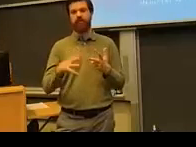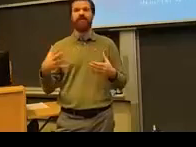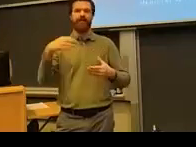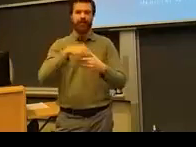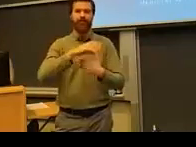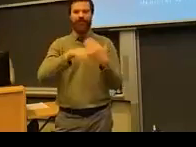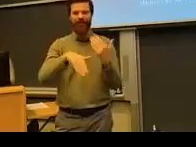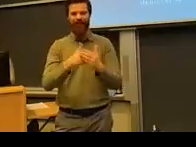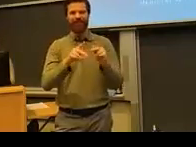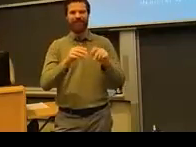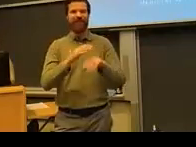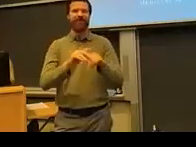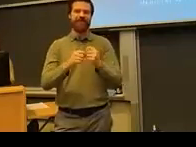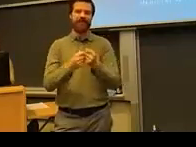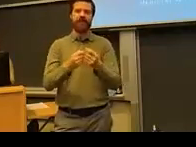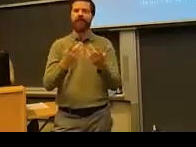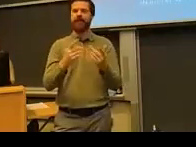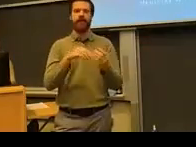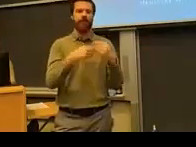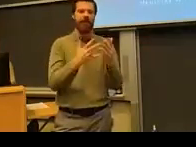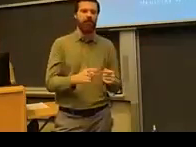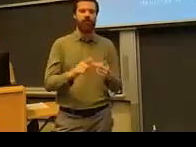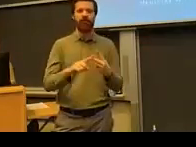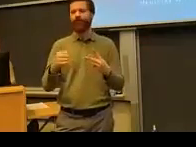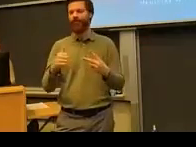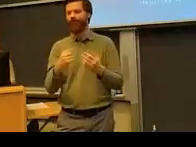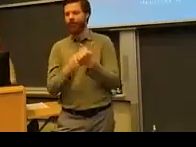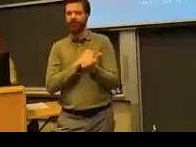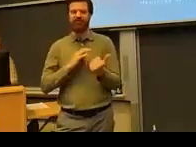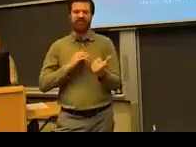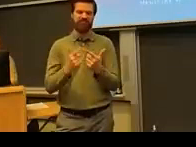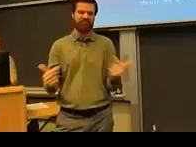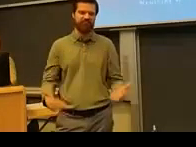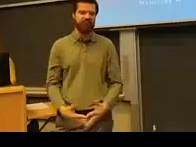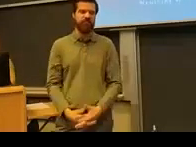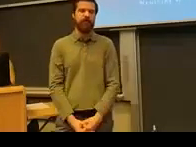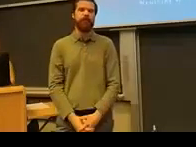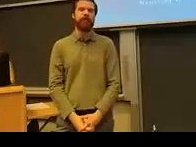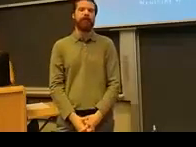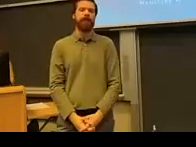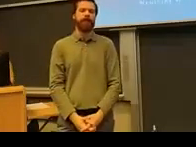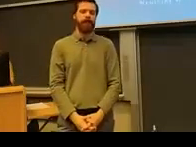disciplinary team whether it's the provider um or other support staff Etc um and then finally how